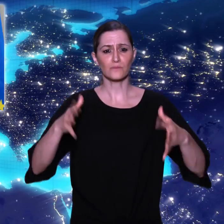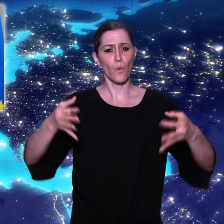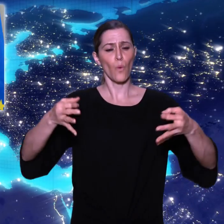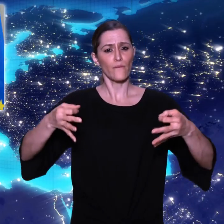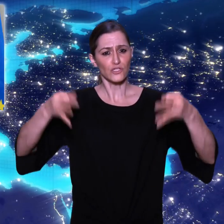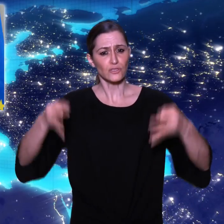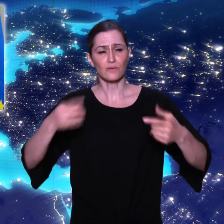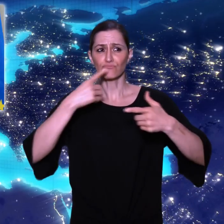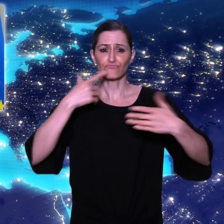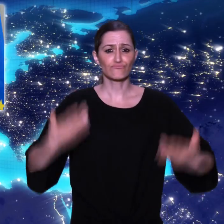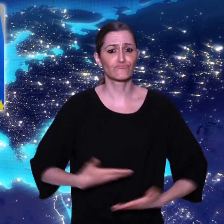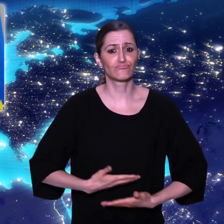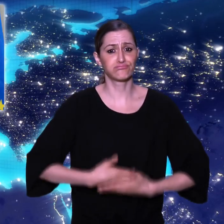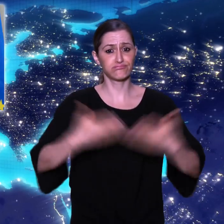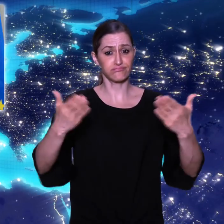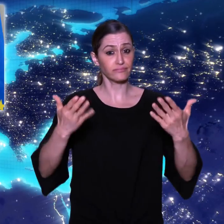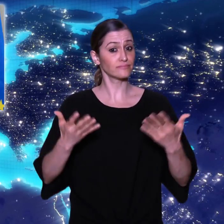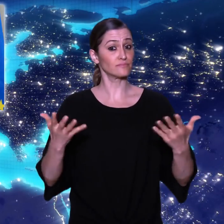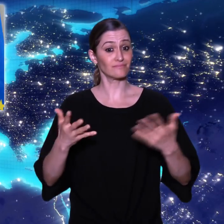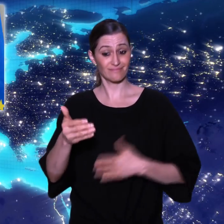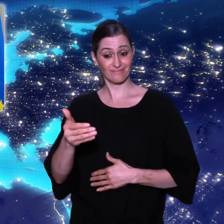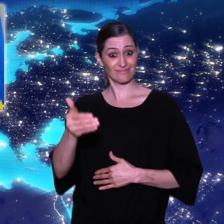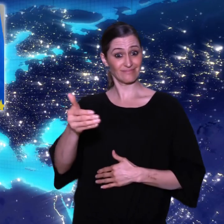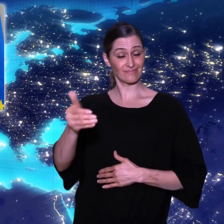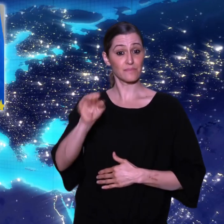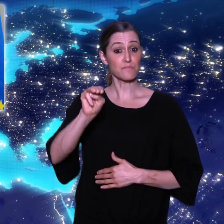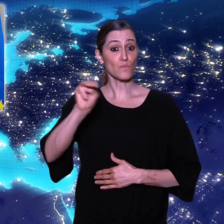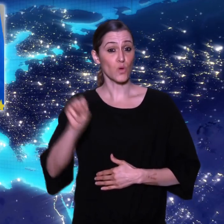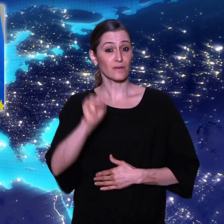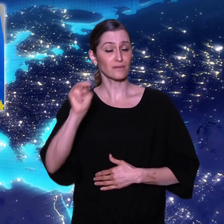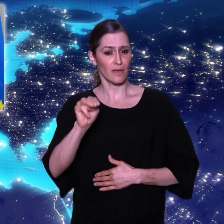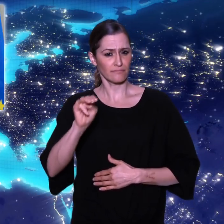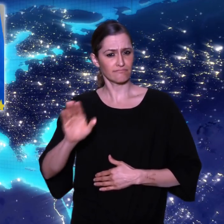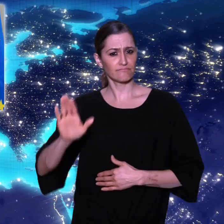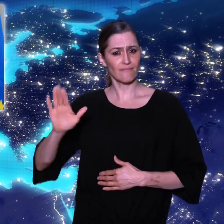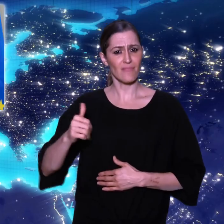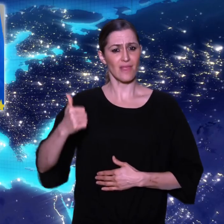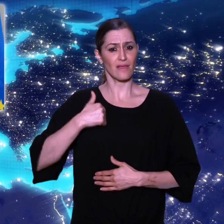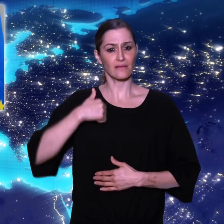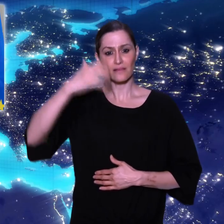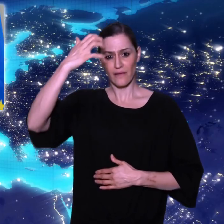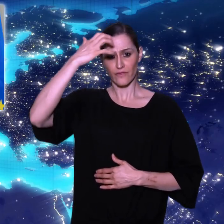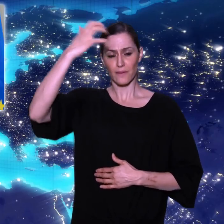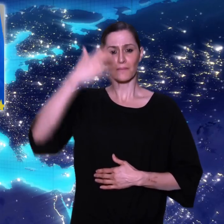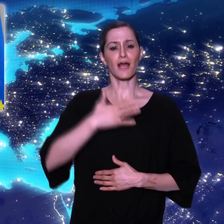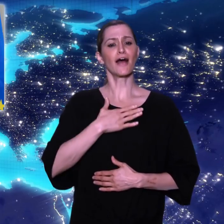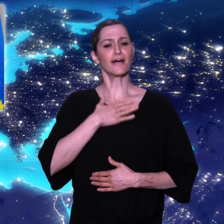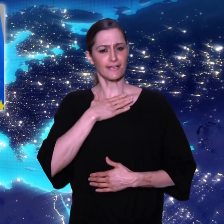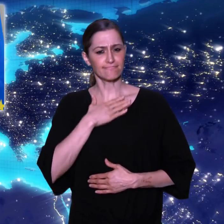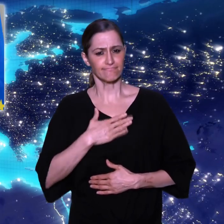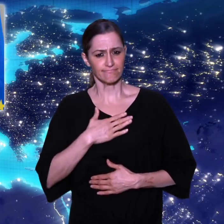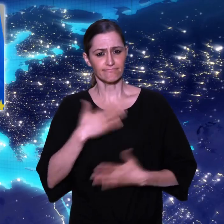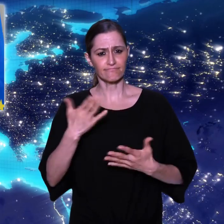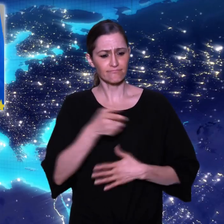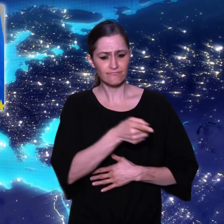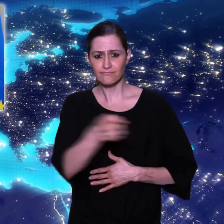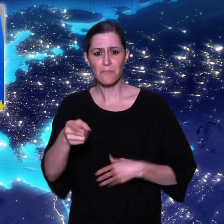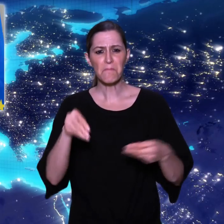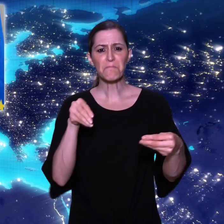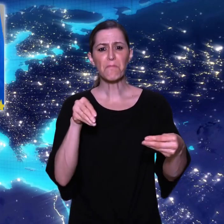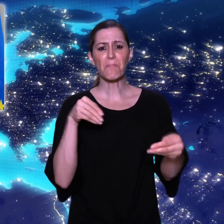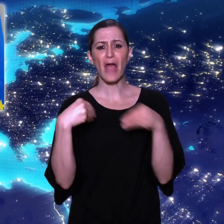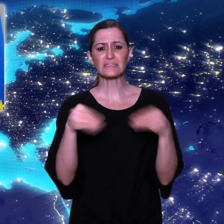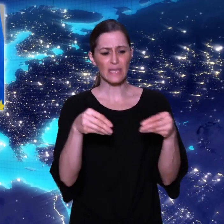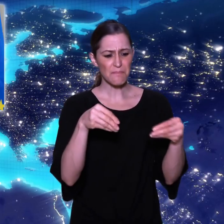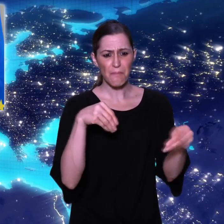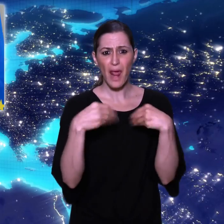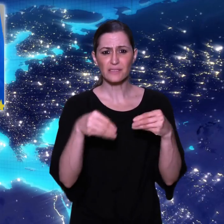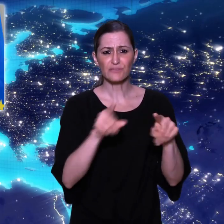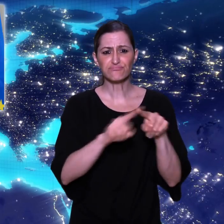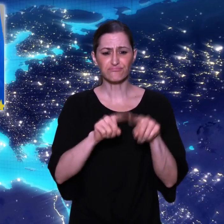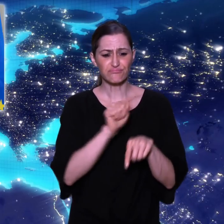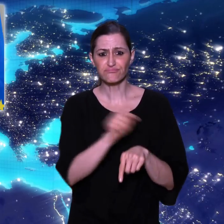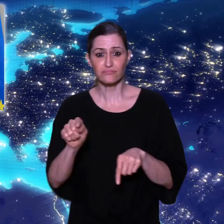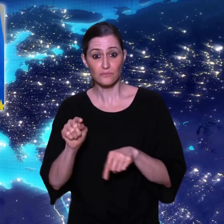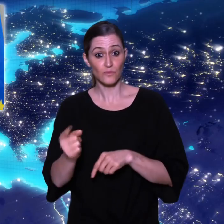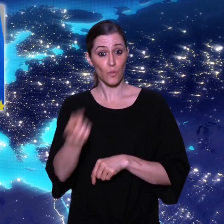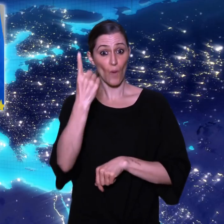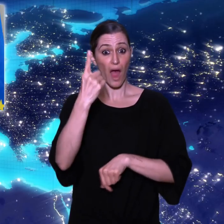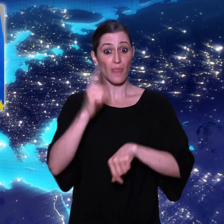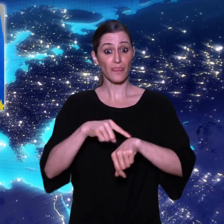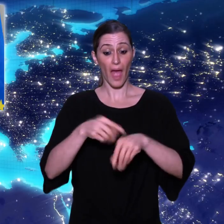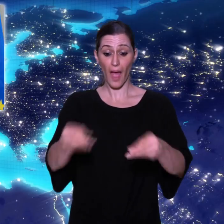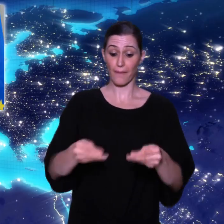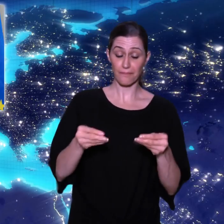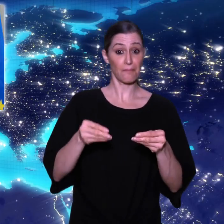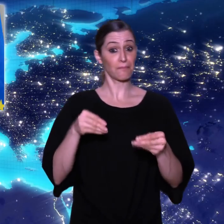formally announced on Monday that the government will